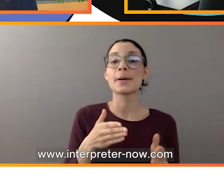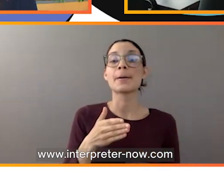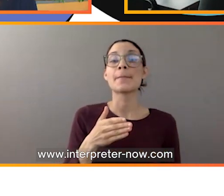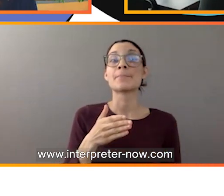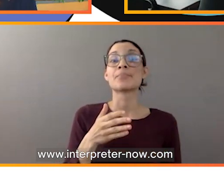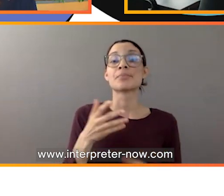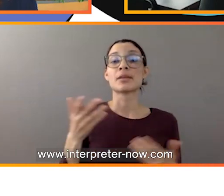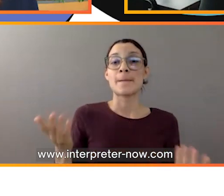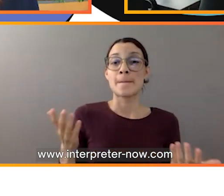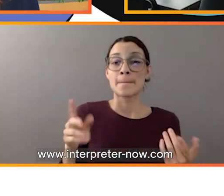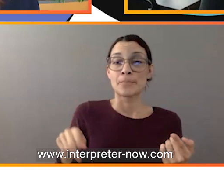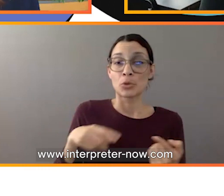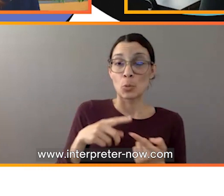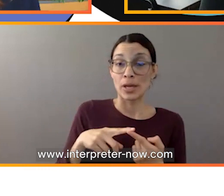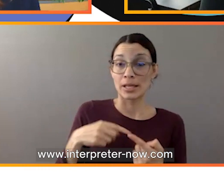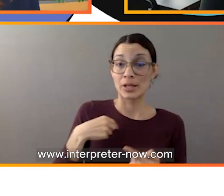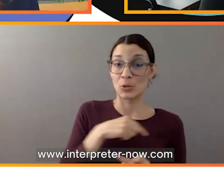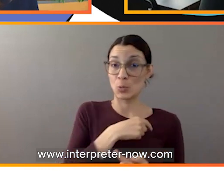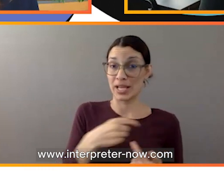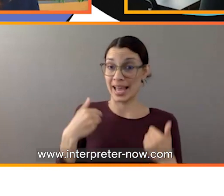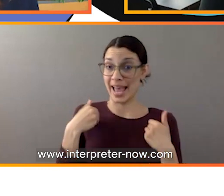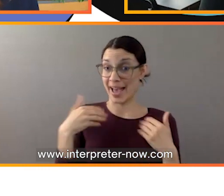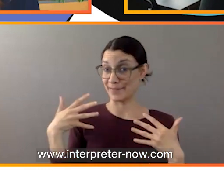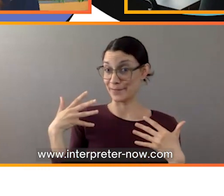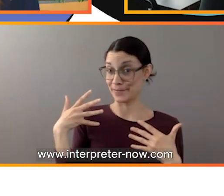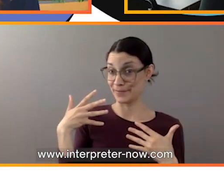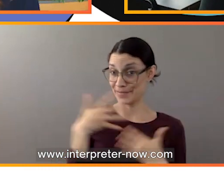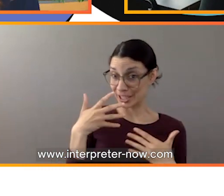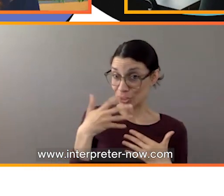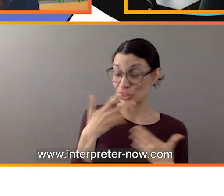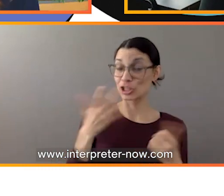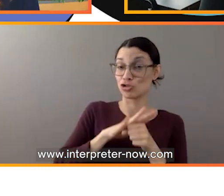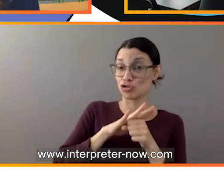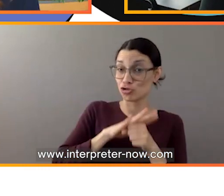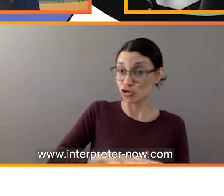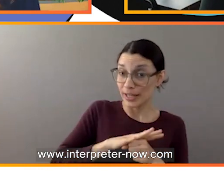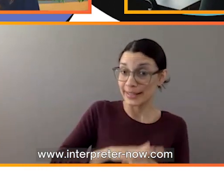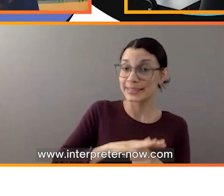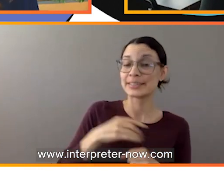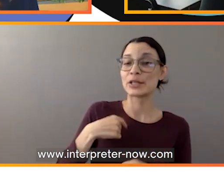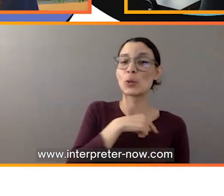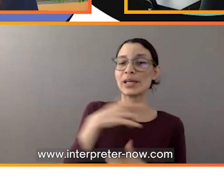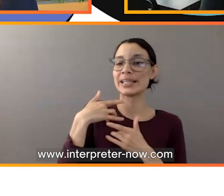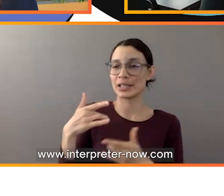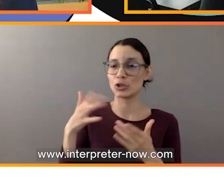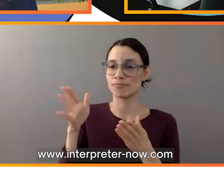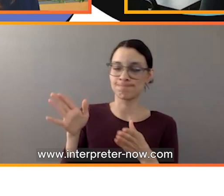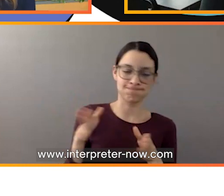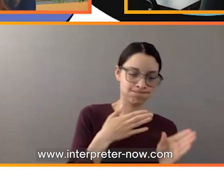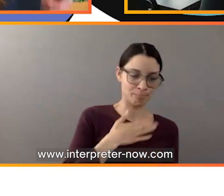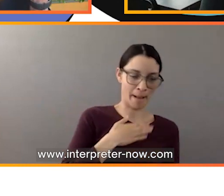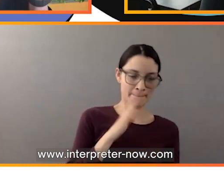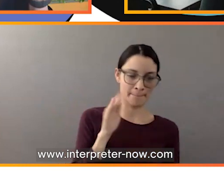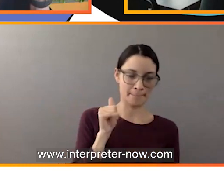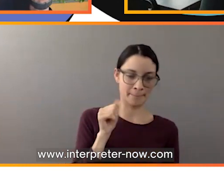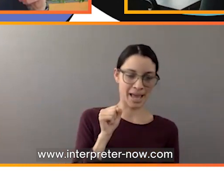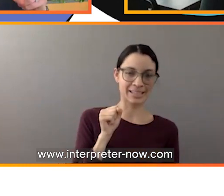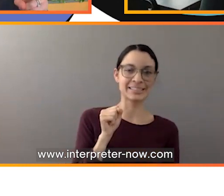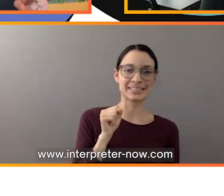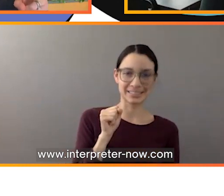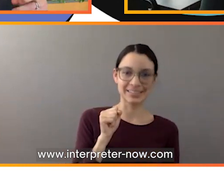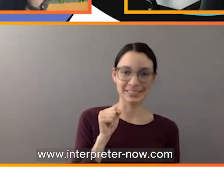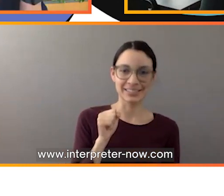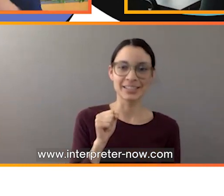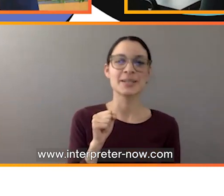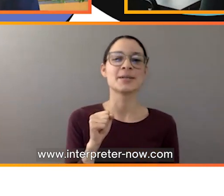It's all about, we see a specific education that we know is going to be successful, and